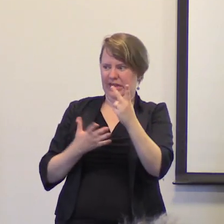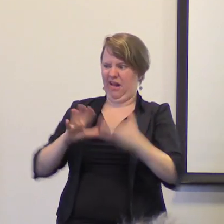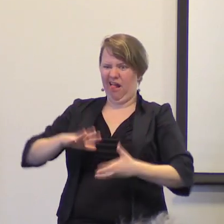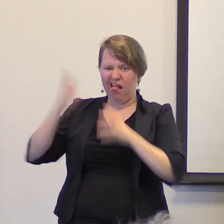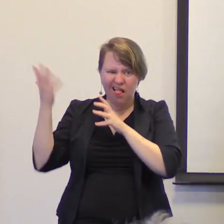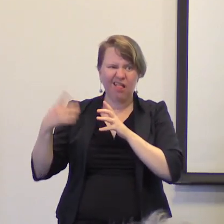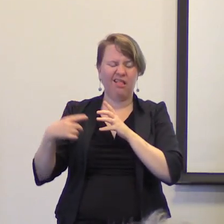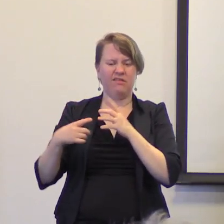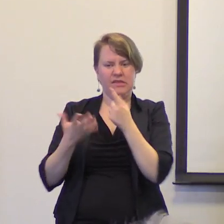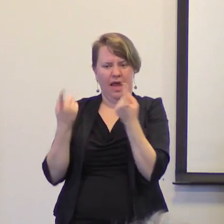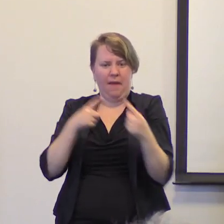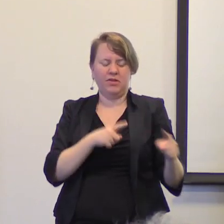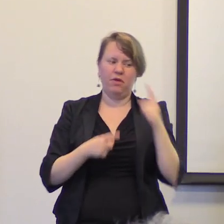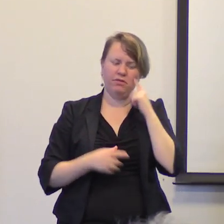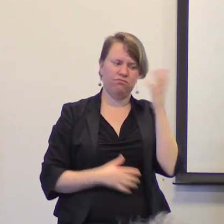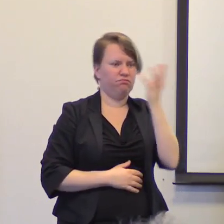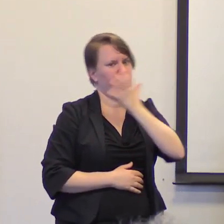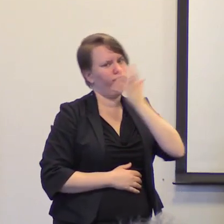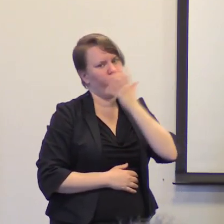I also think that's really remarkable: The Muslims standing up and saying, "We stand